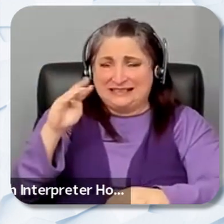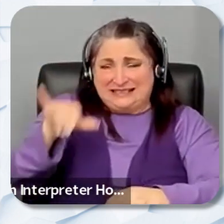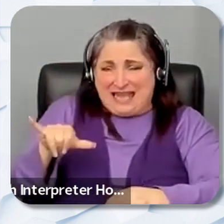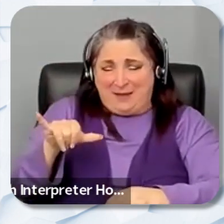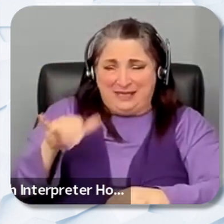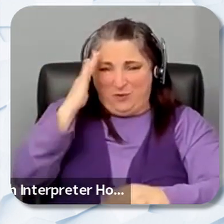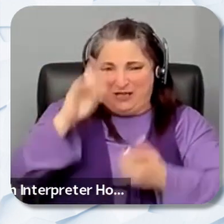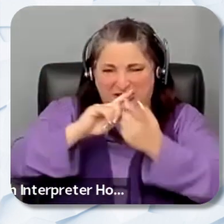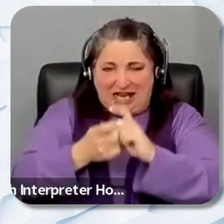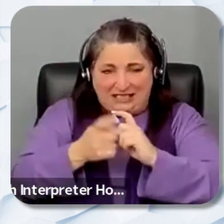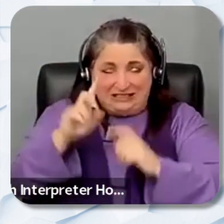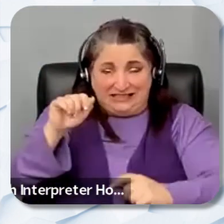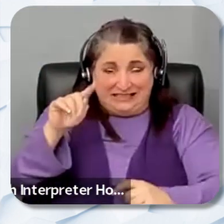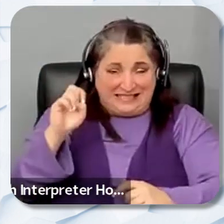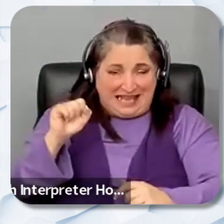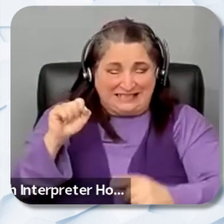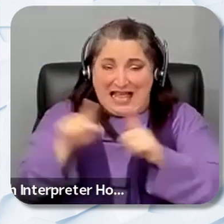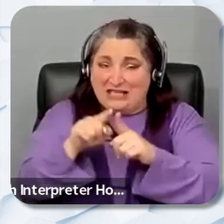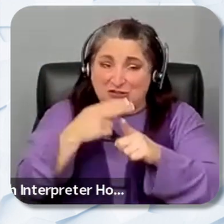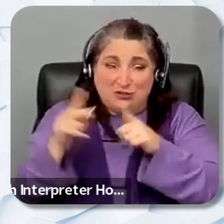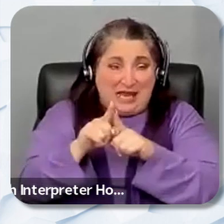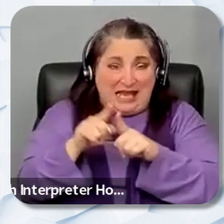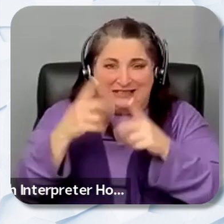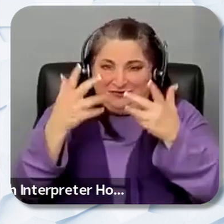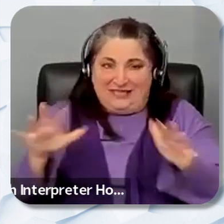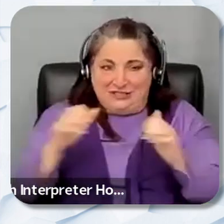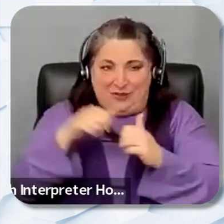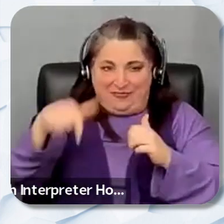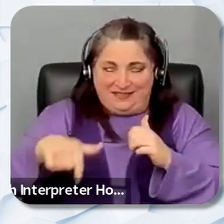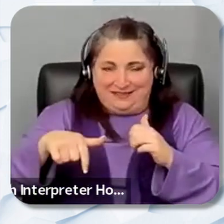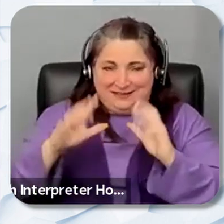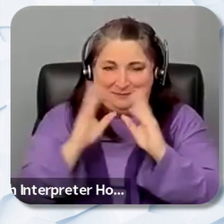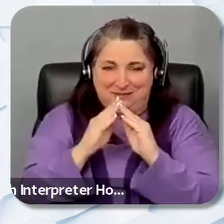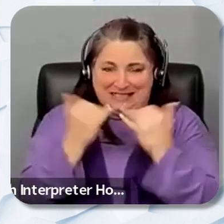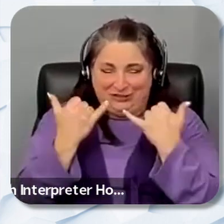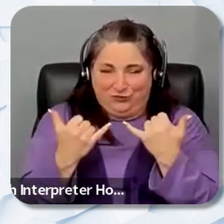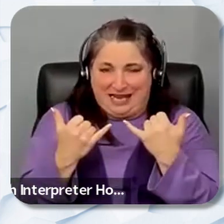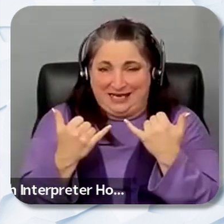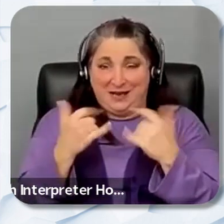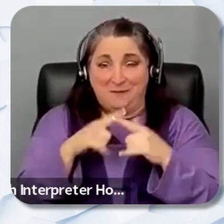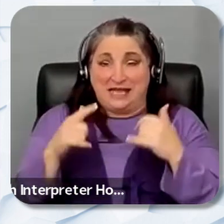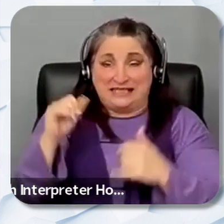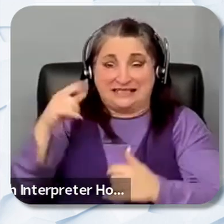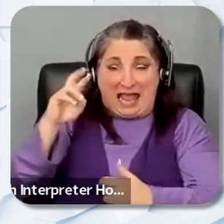those dates as soon as she gets done with this training. But it is April 18th. And then